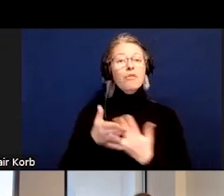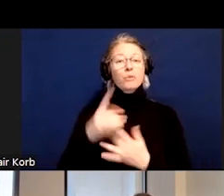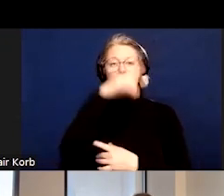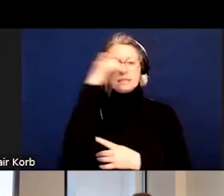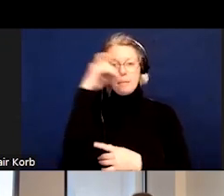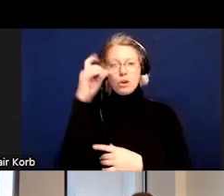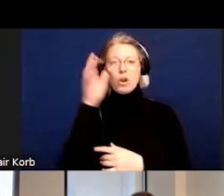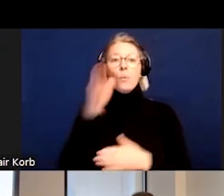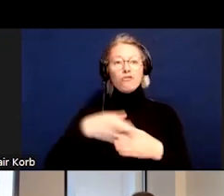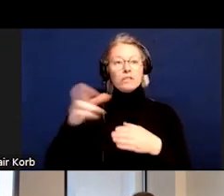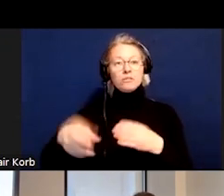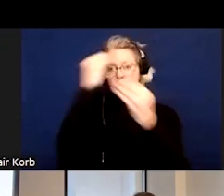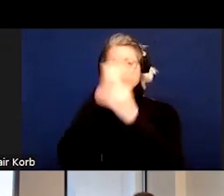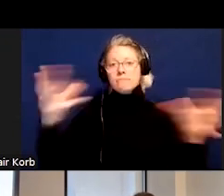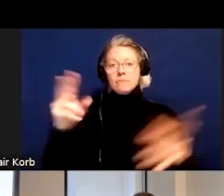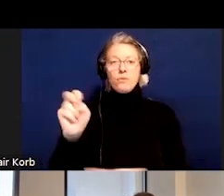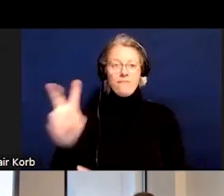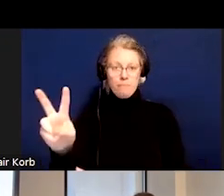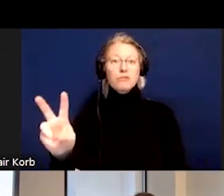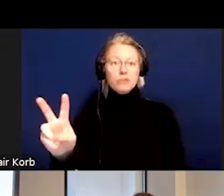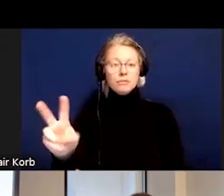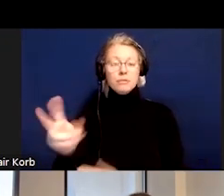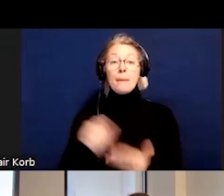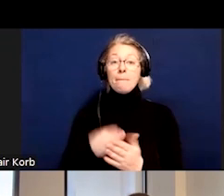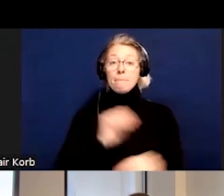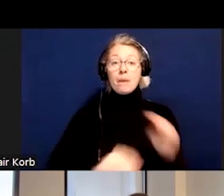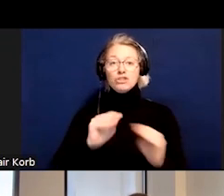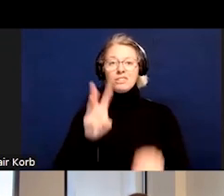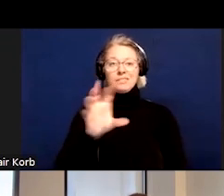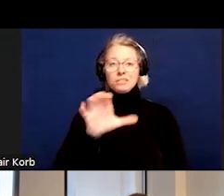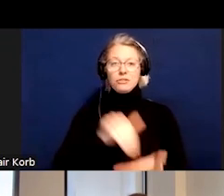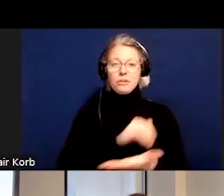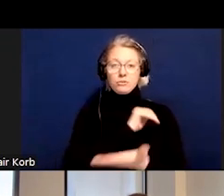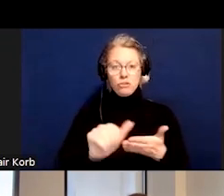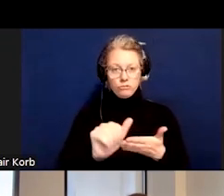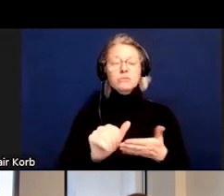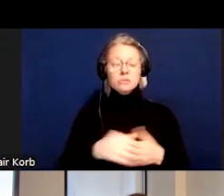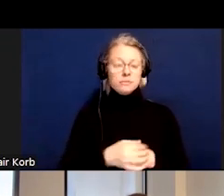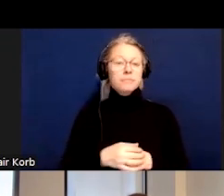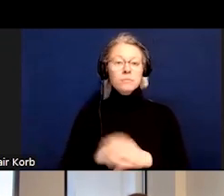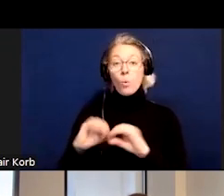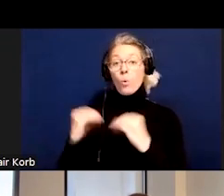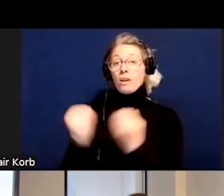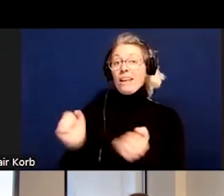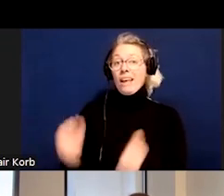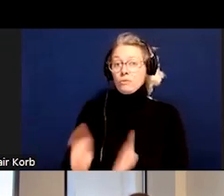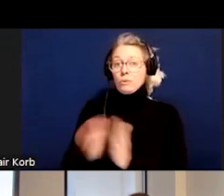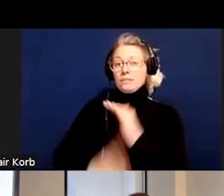November, and the total budget is $600,000 and organizations may request up to $25,000.